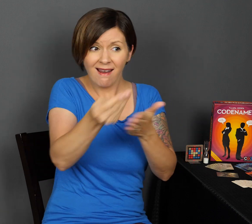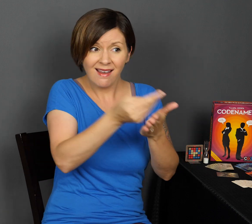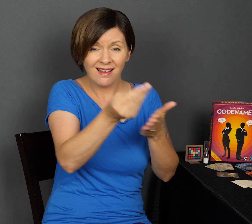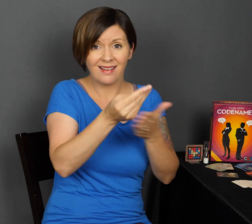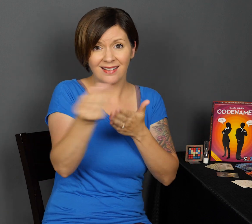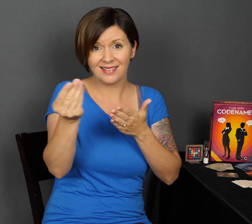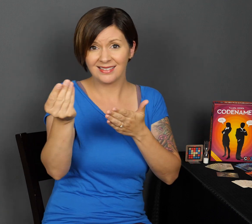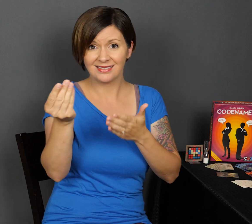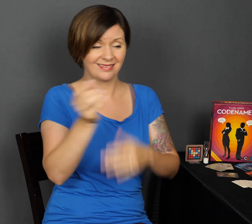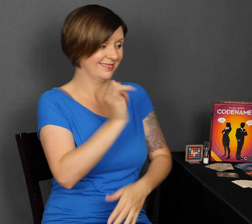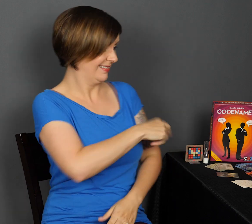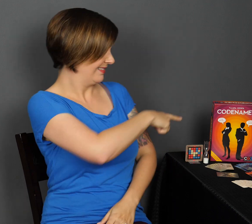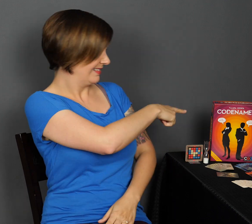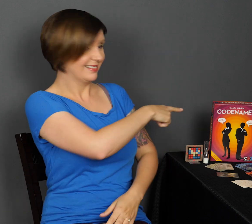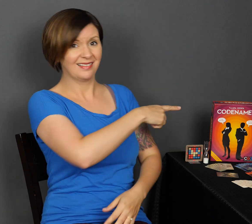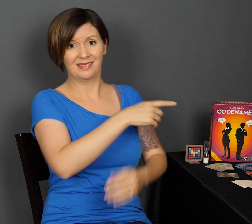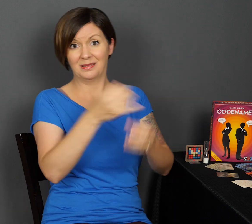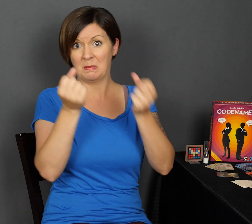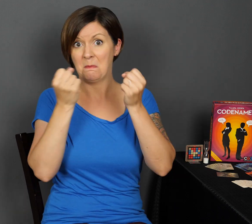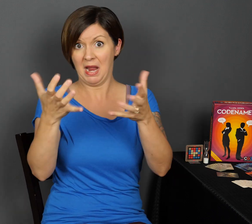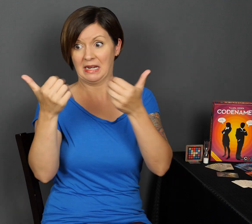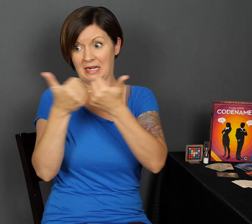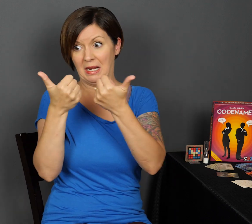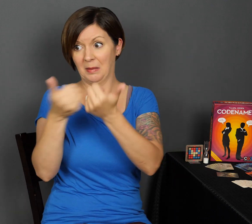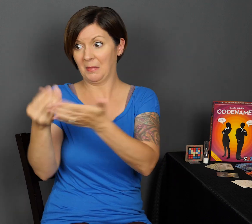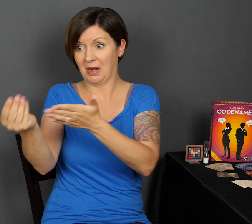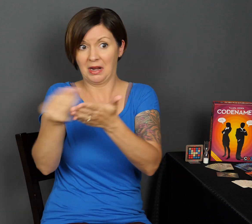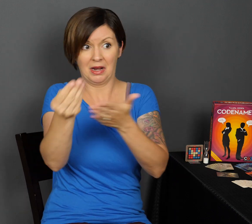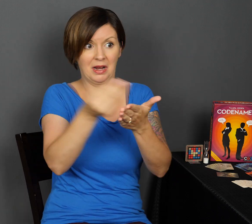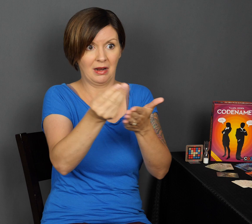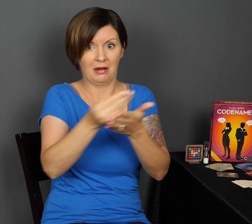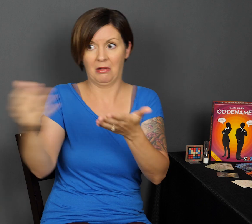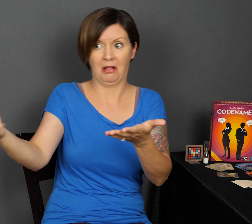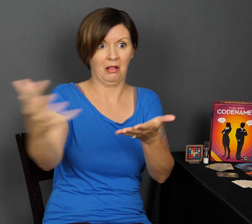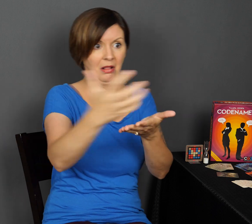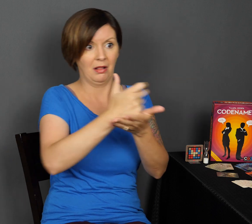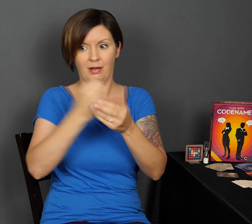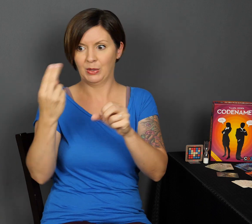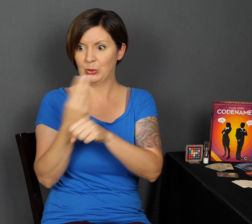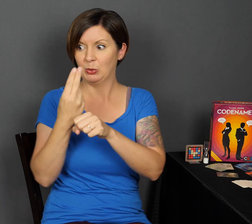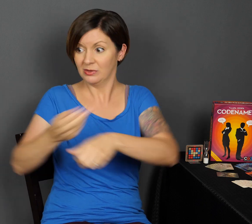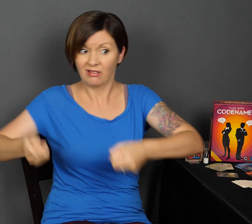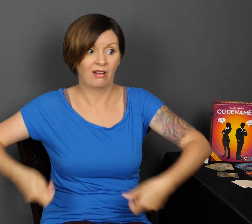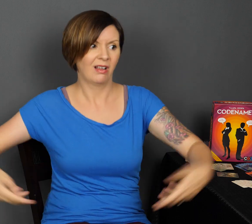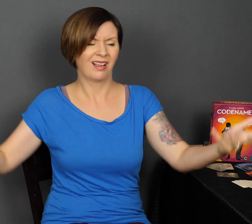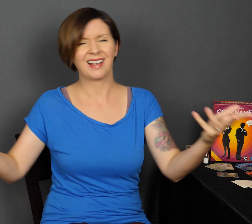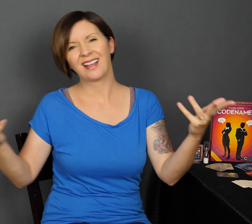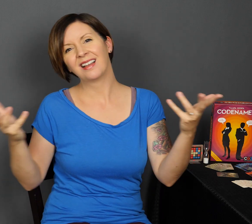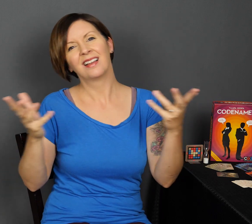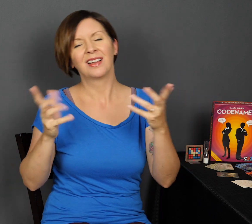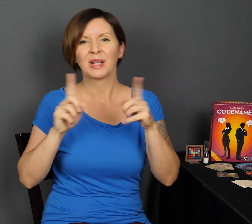each group and you can buy, you know, all the games you need to pass out...